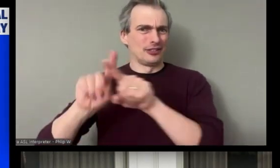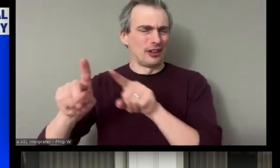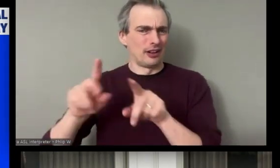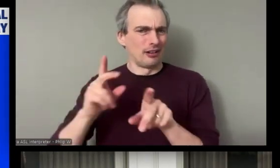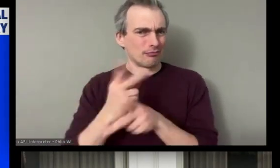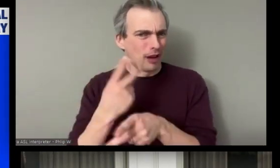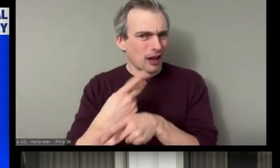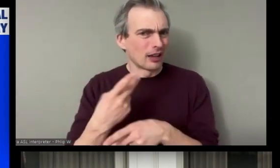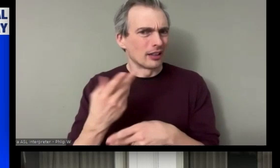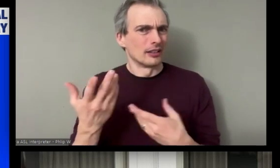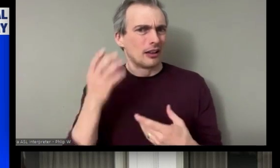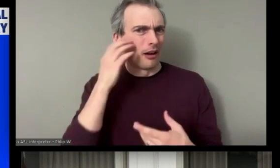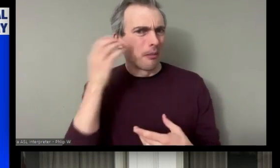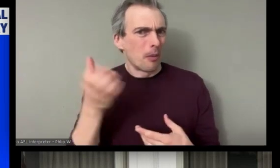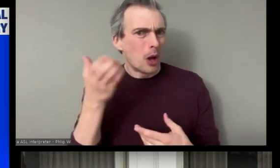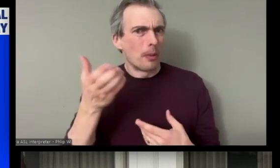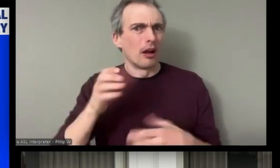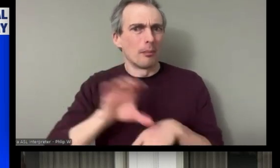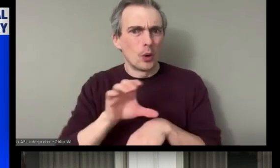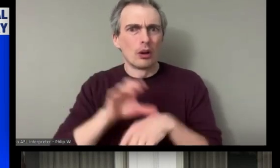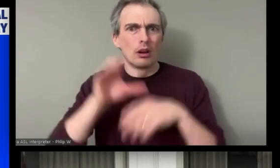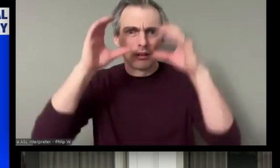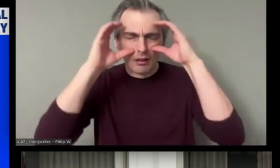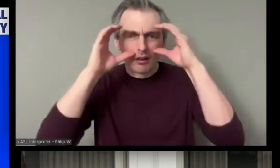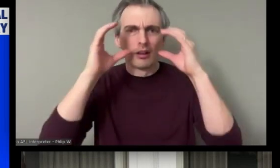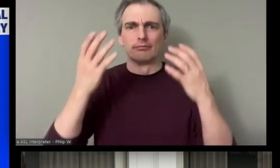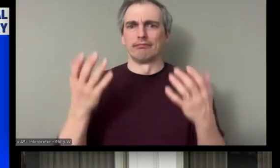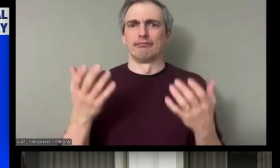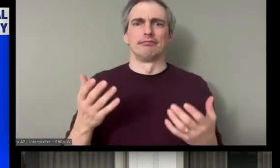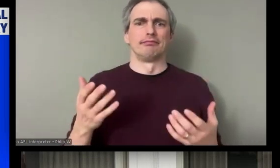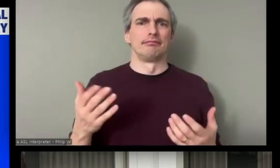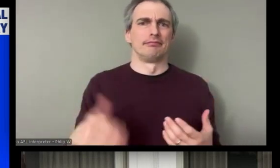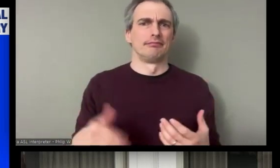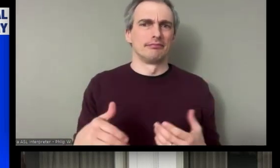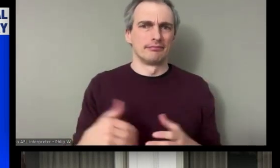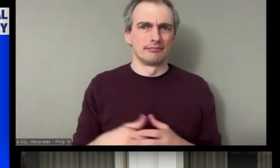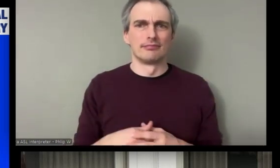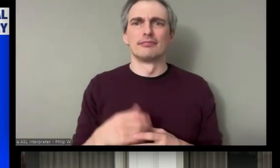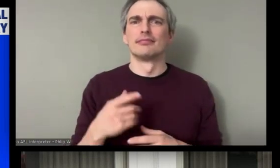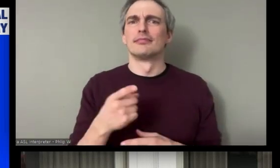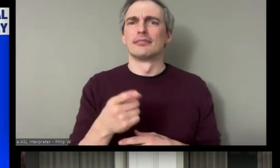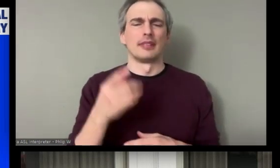you know, it's like this idea that... When you build your experience, you can't assume someone is in a headset.